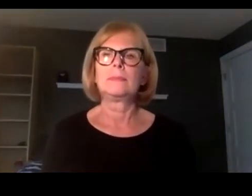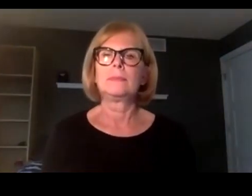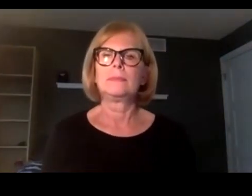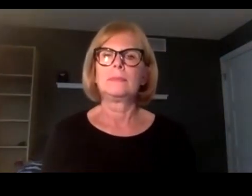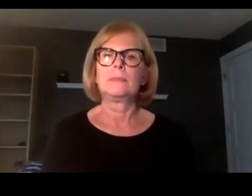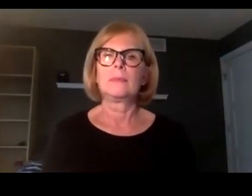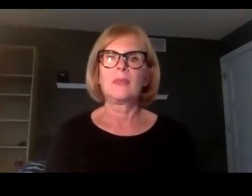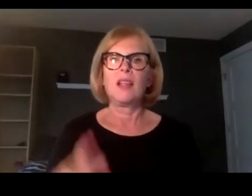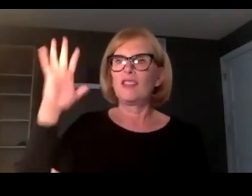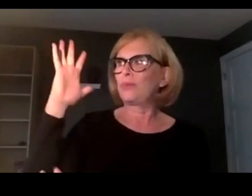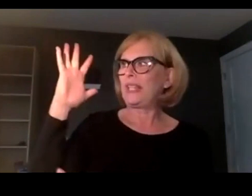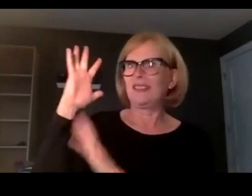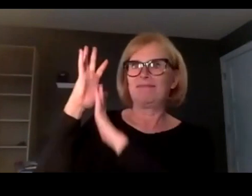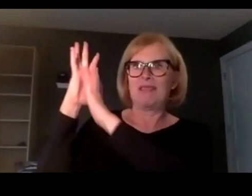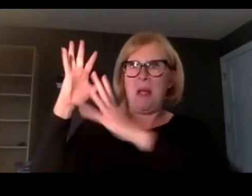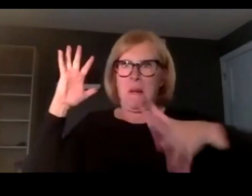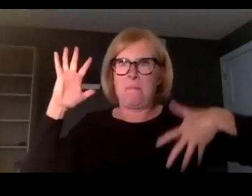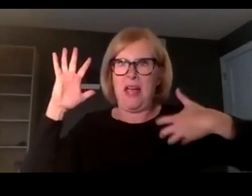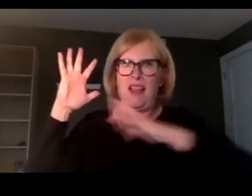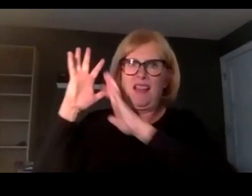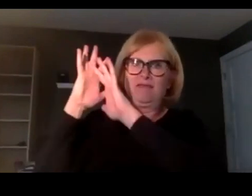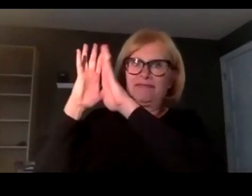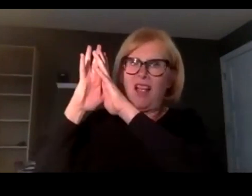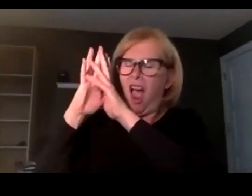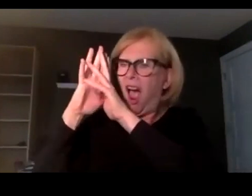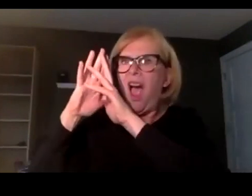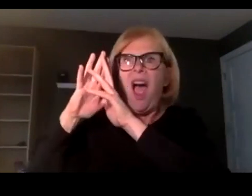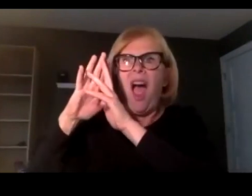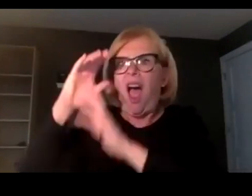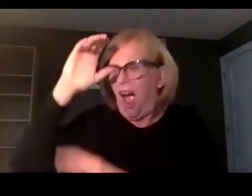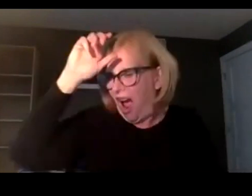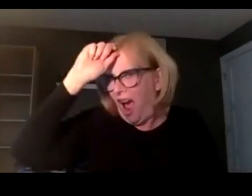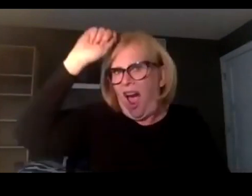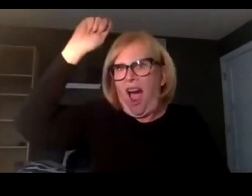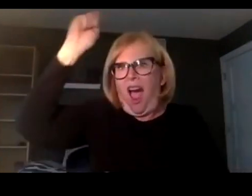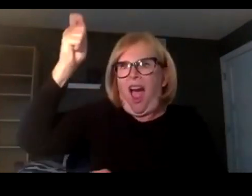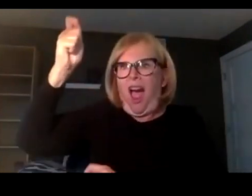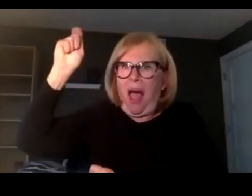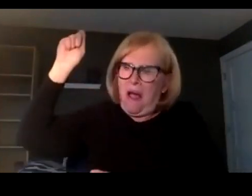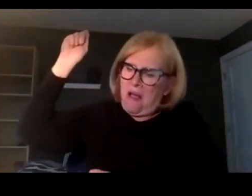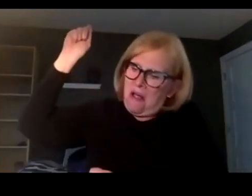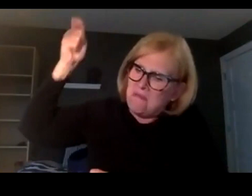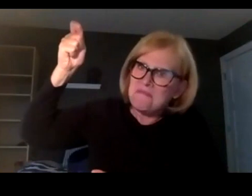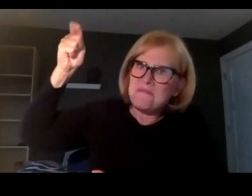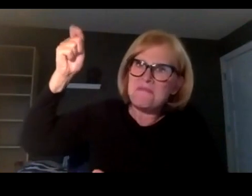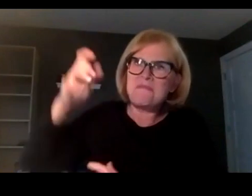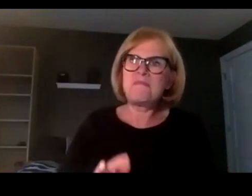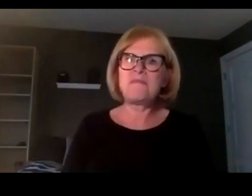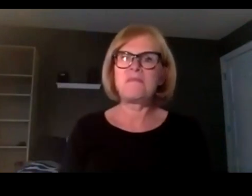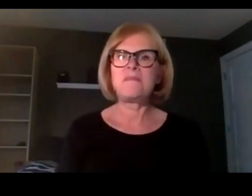But then each monkey pulled off his cap...